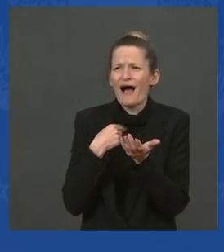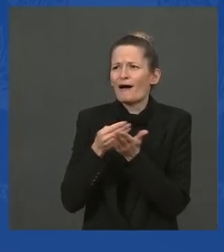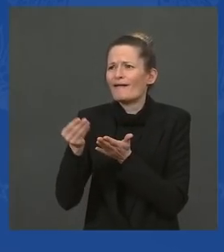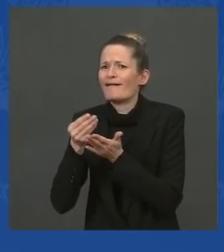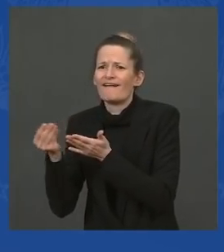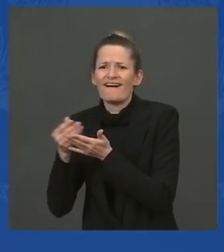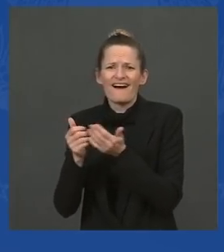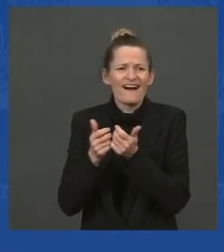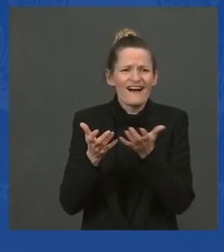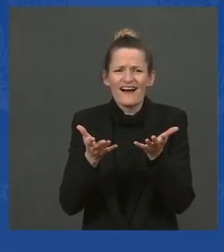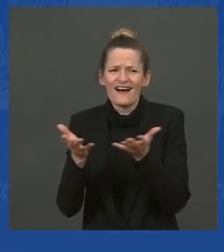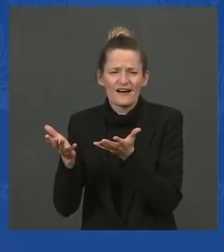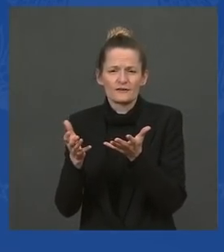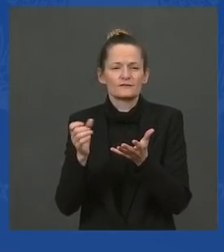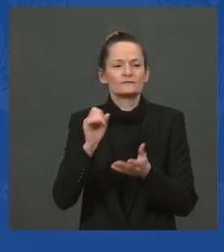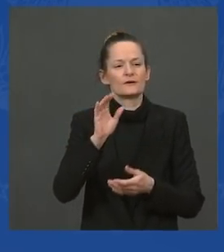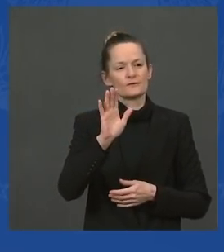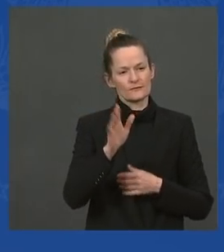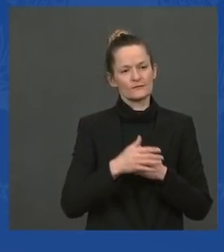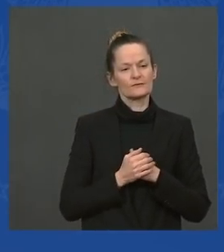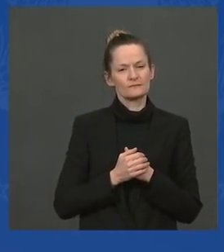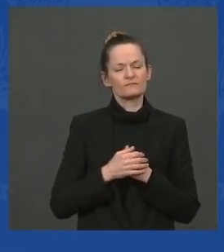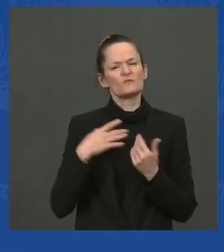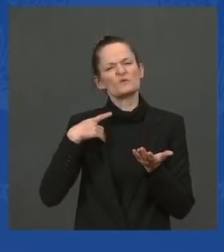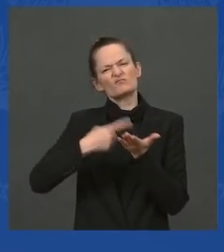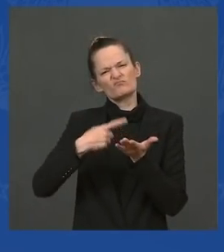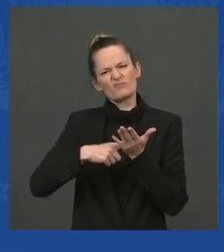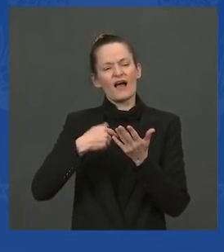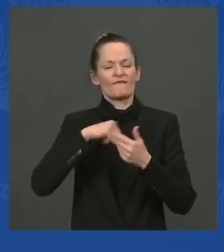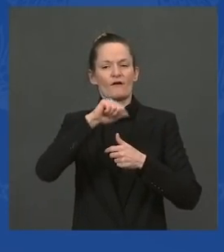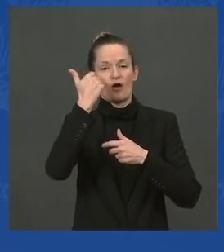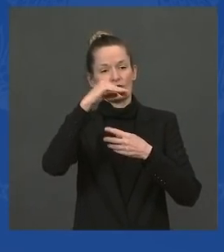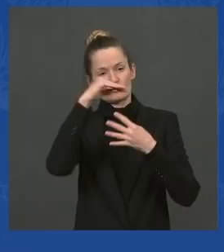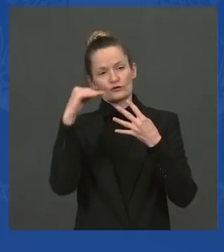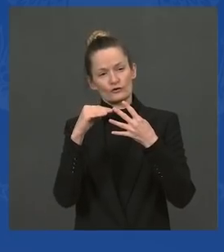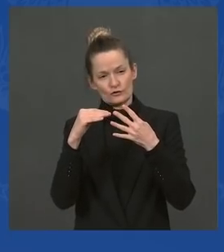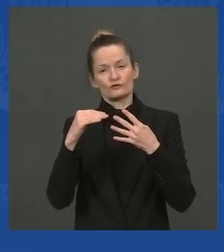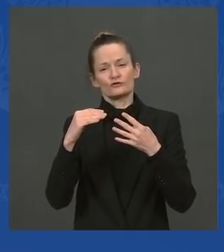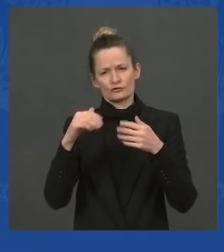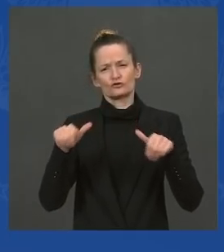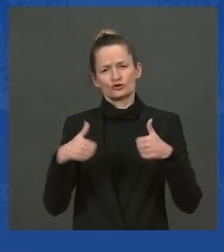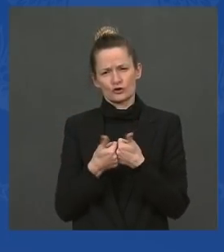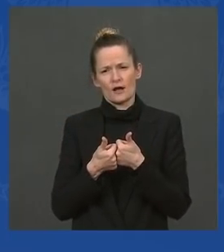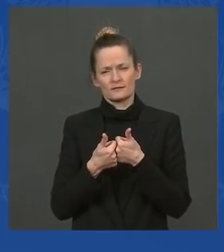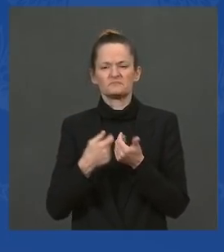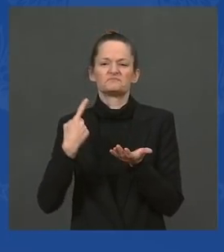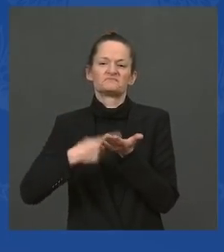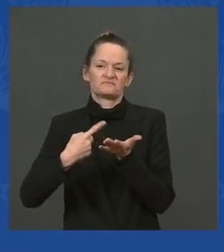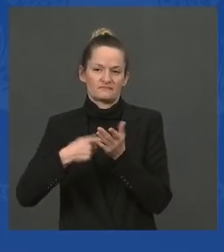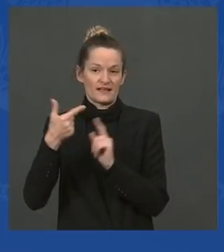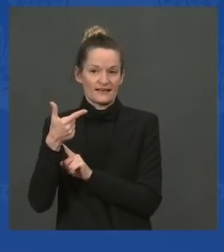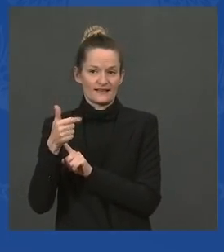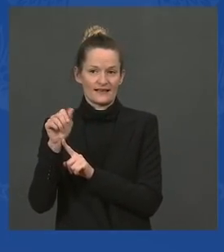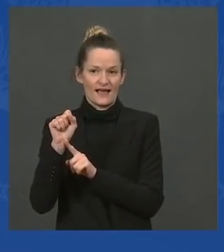that I think they're most focused on right now: high gas prices. This is a problem not just here in the United States,